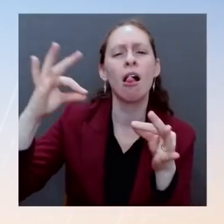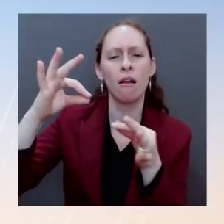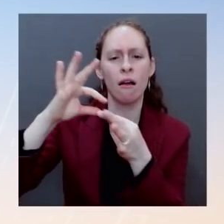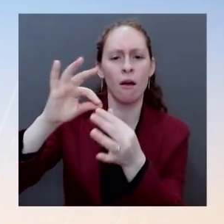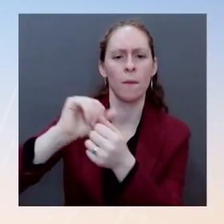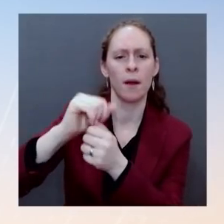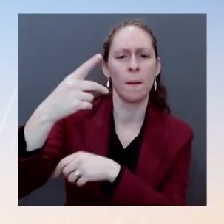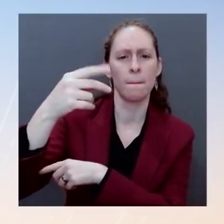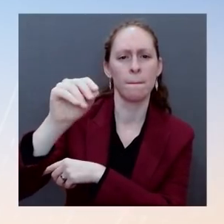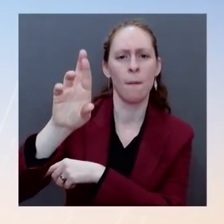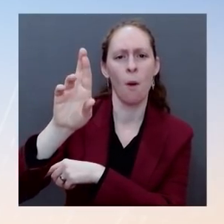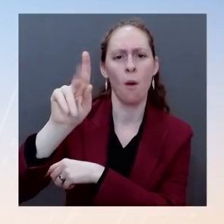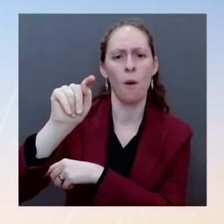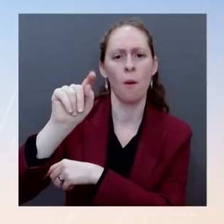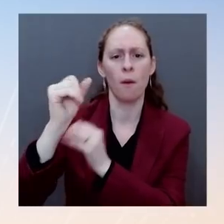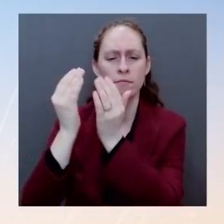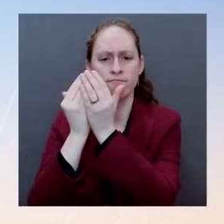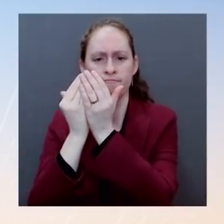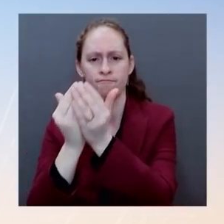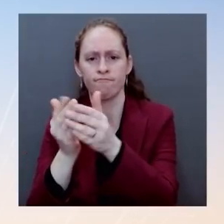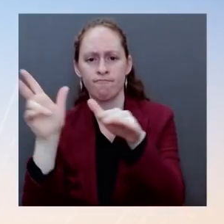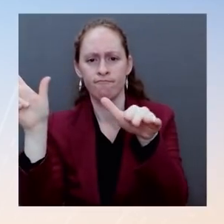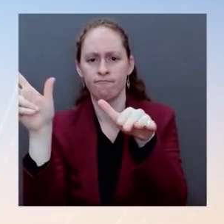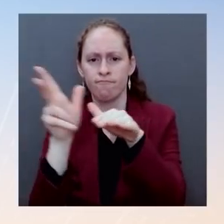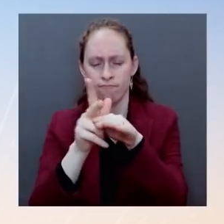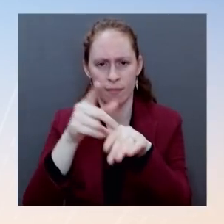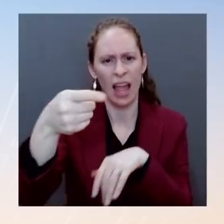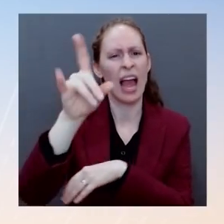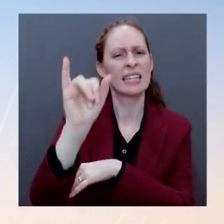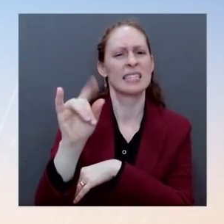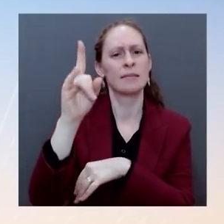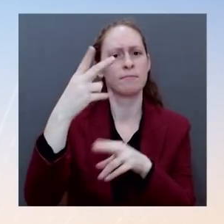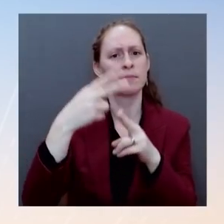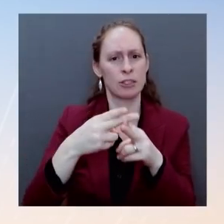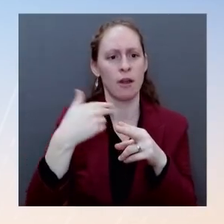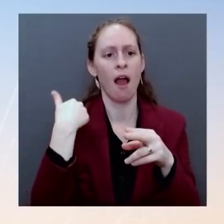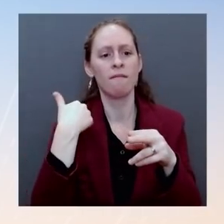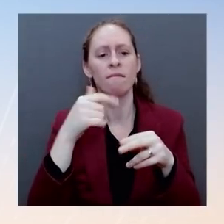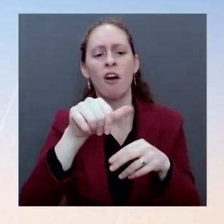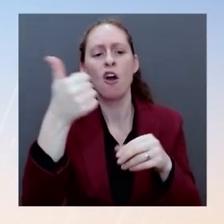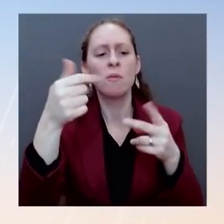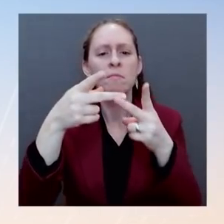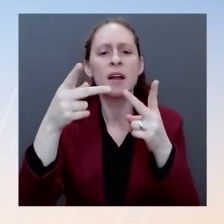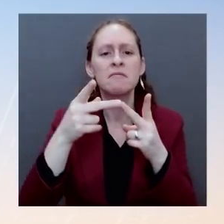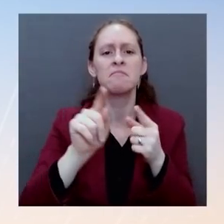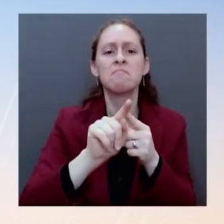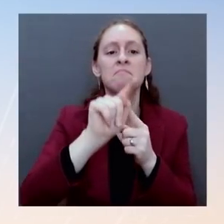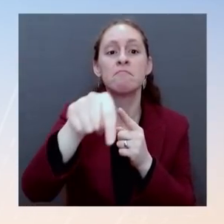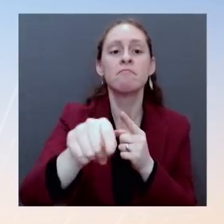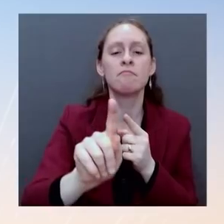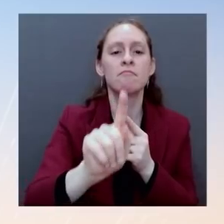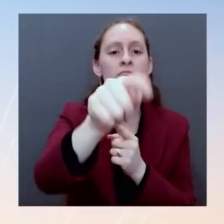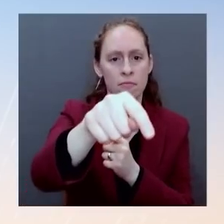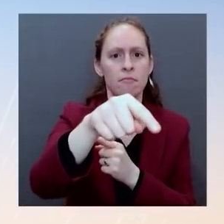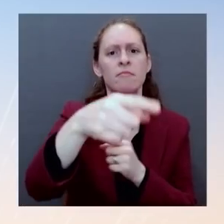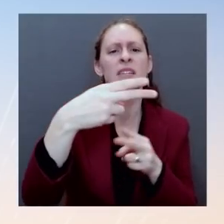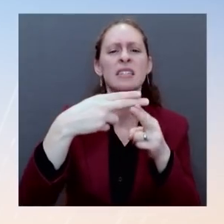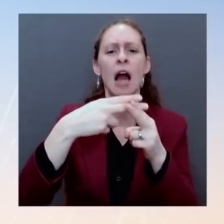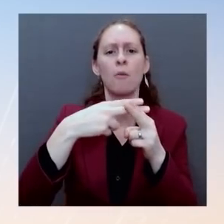Are you talking about imposing a dwell fee on other ports? In other words, can you give a little more detail on what you're talking about? Mr. Deese: Sure. Sure.